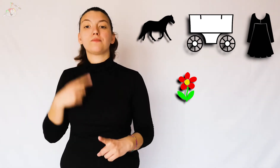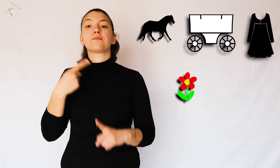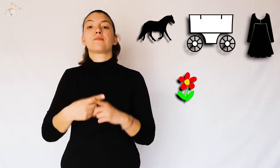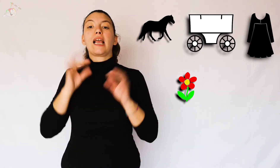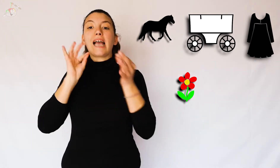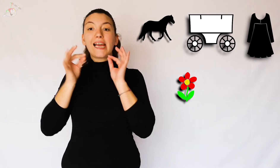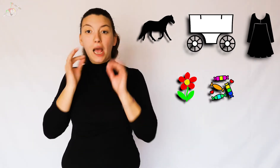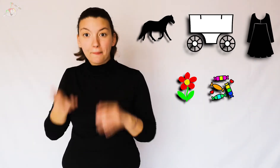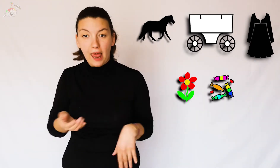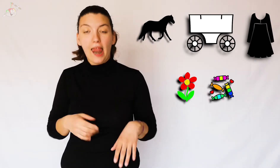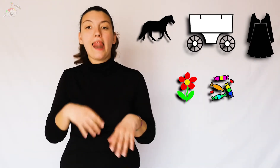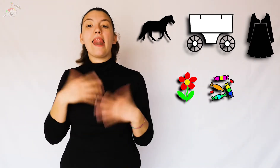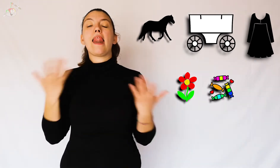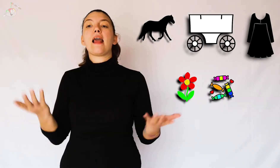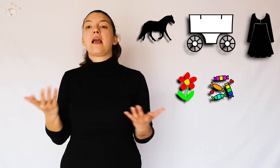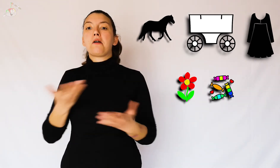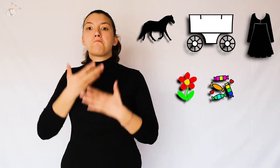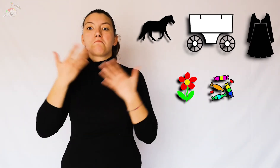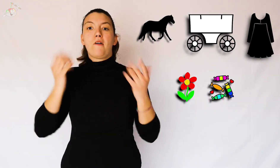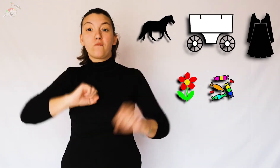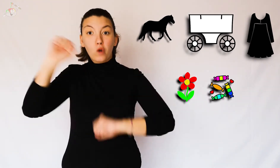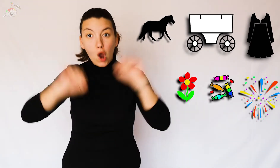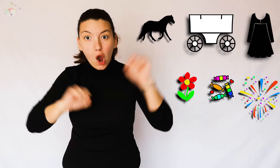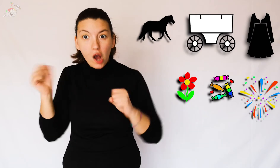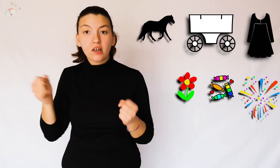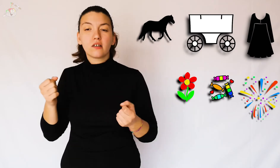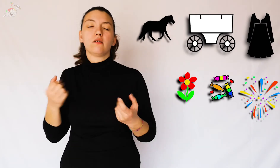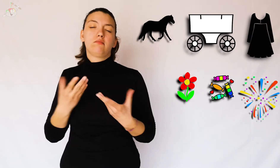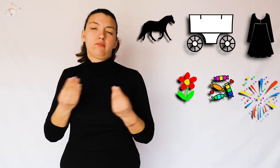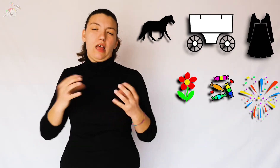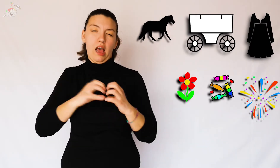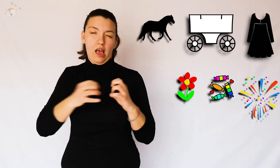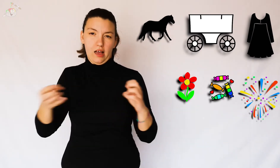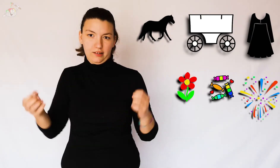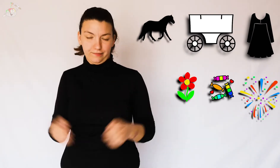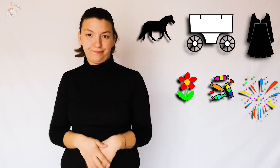for candies, fireworks and much more.